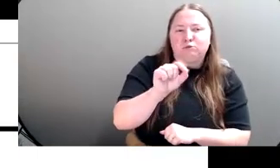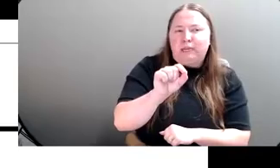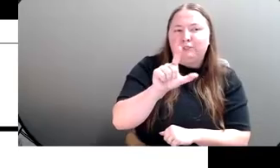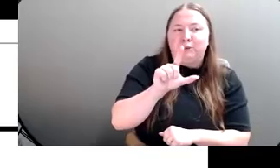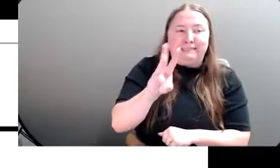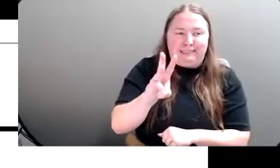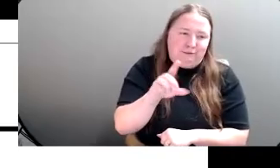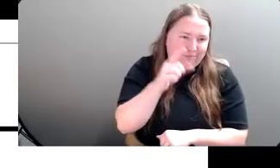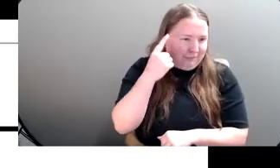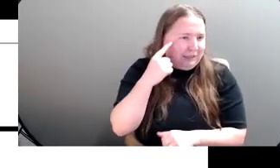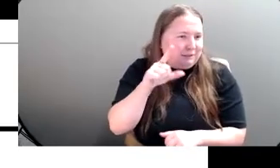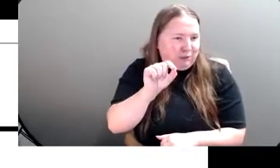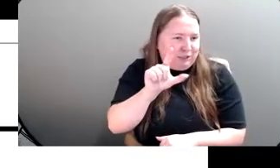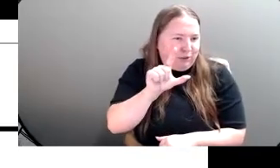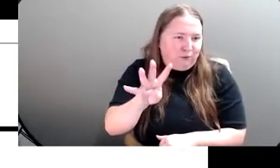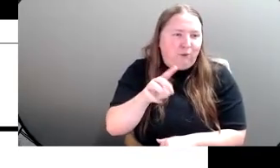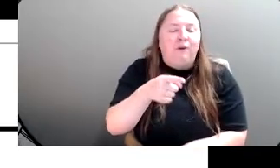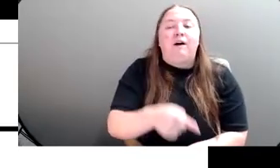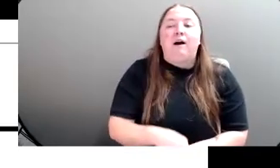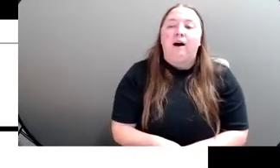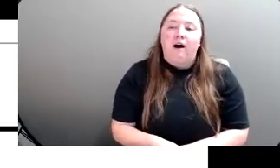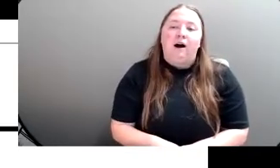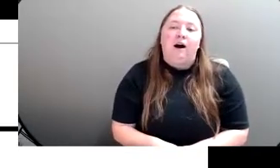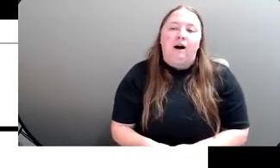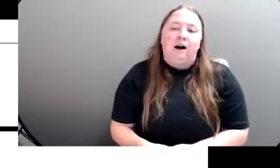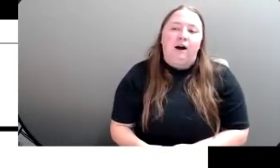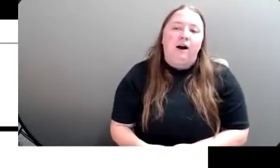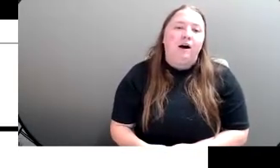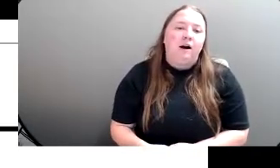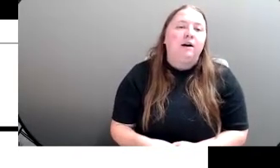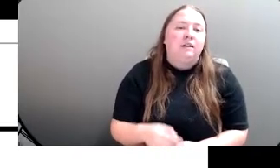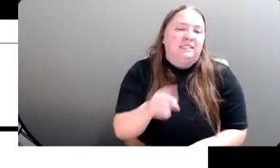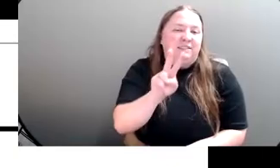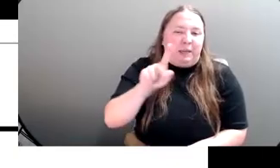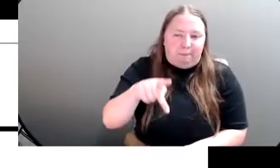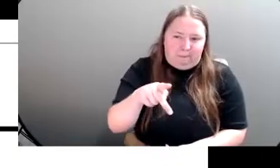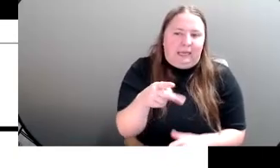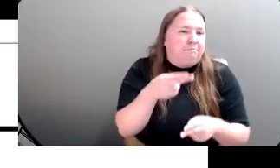As, VP Al-Masri mentioned on Wednesday,